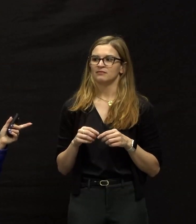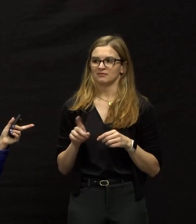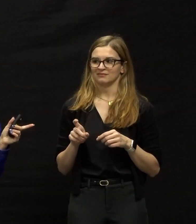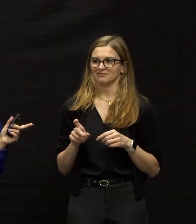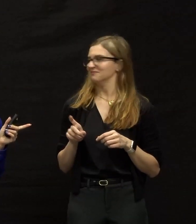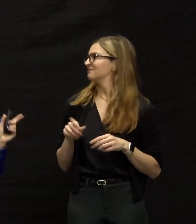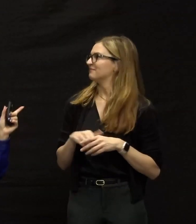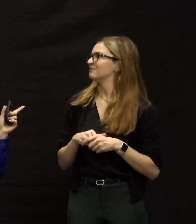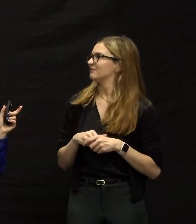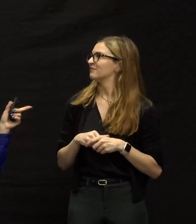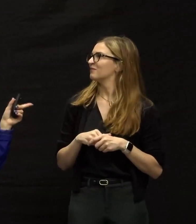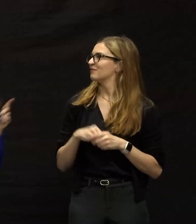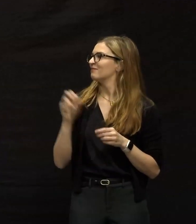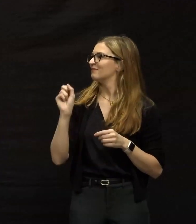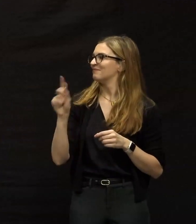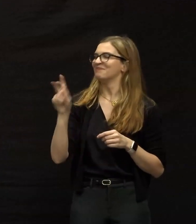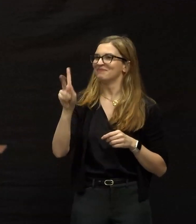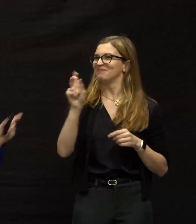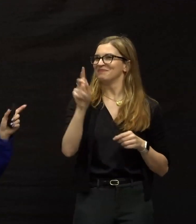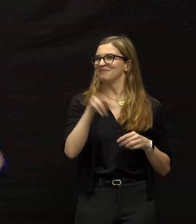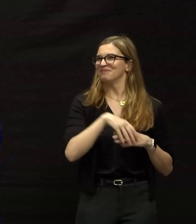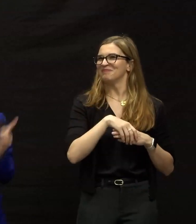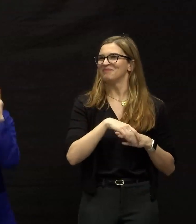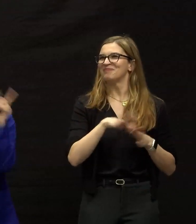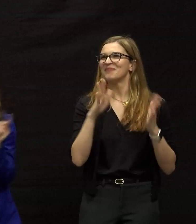I think that's you. Is that me? I think that's you, okay.